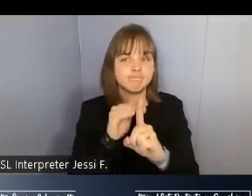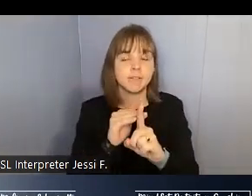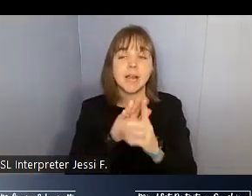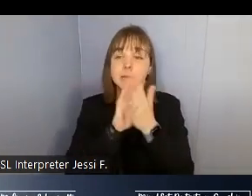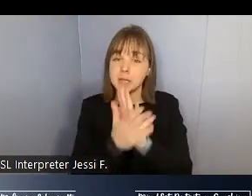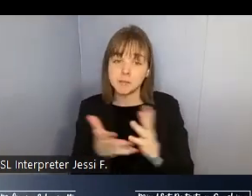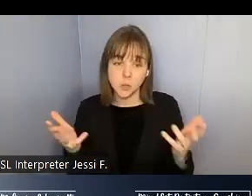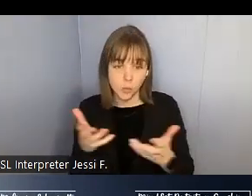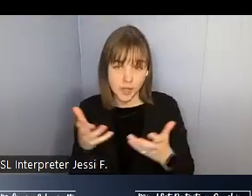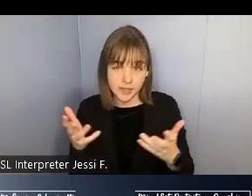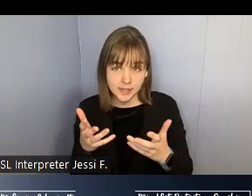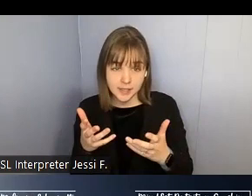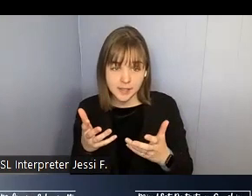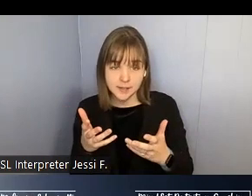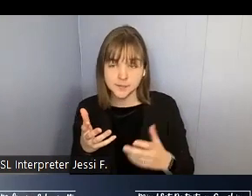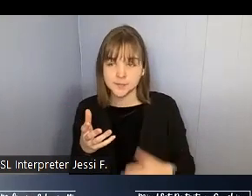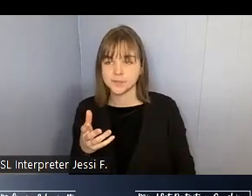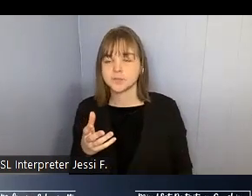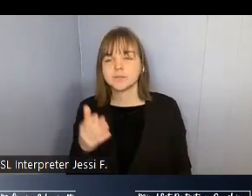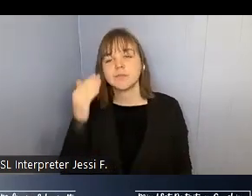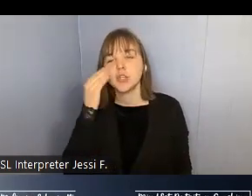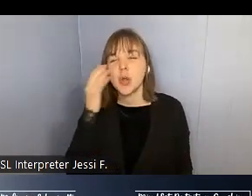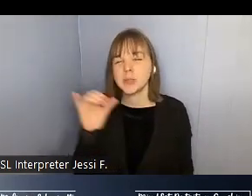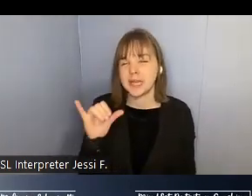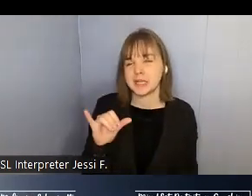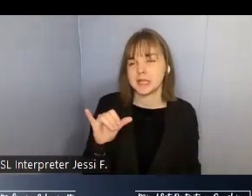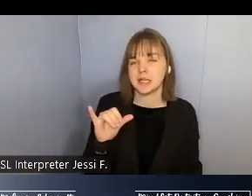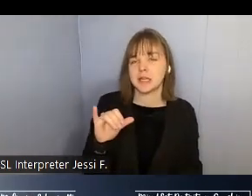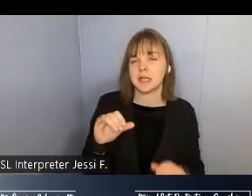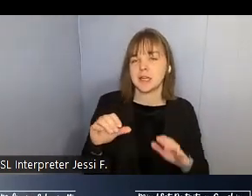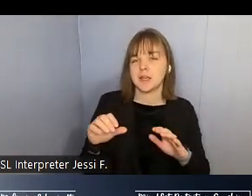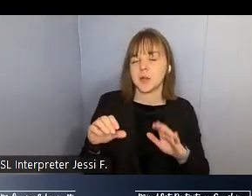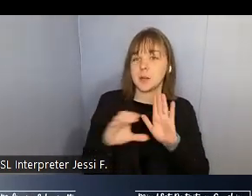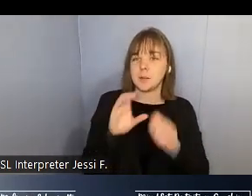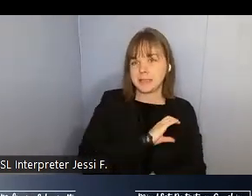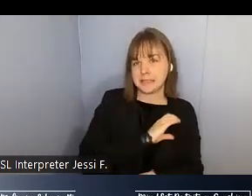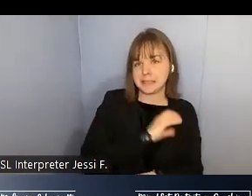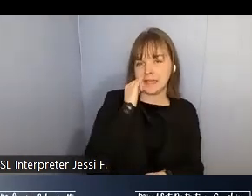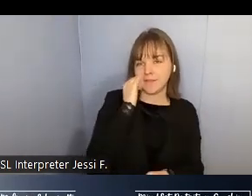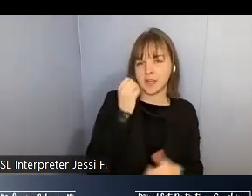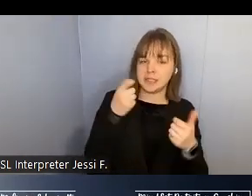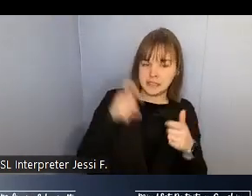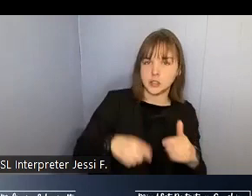turns into when the police show up at your door and they bash the door in to get into your house. That's what starts to happen.